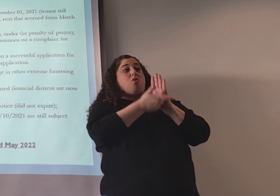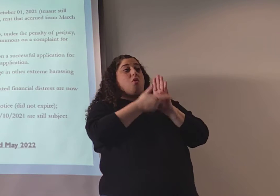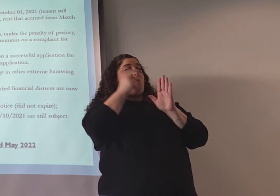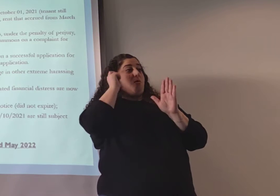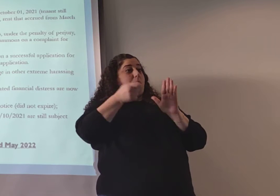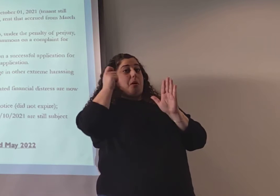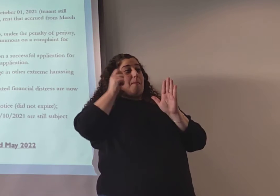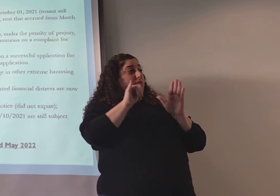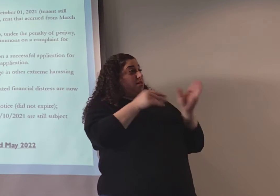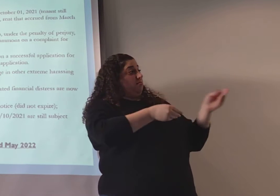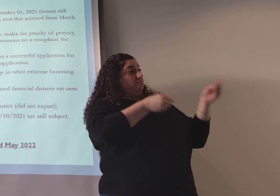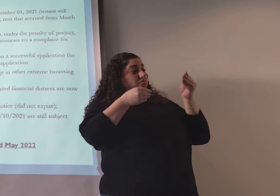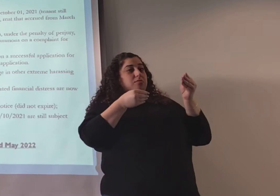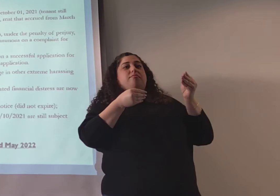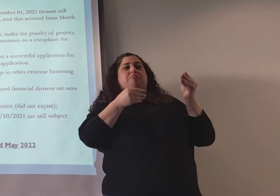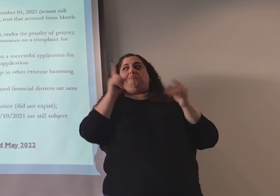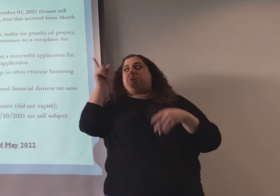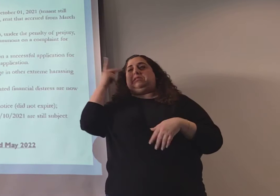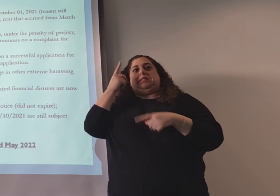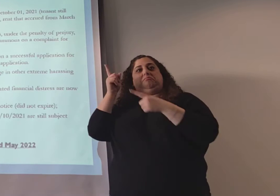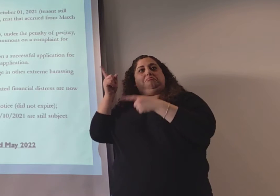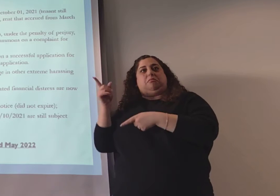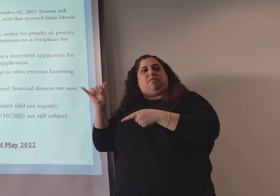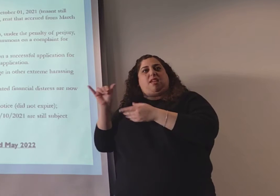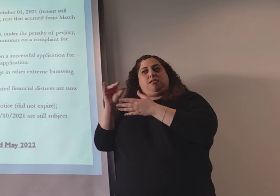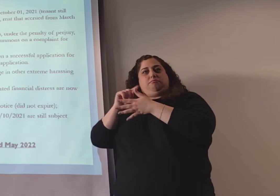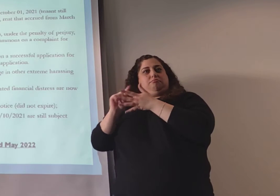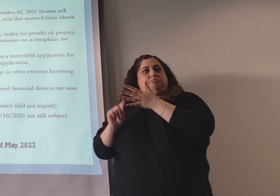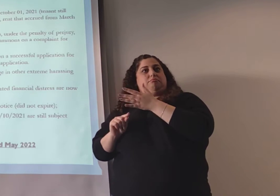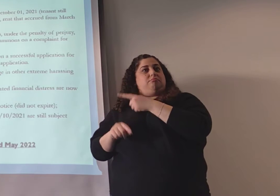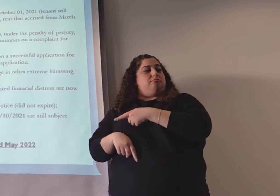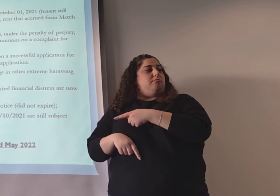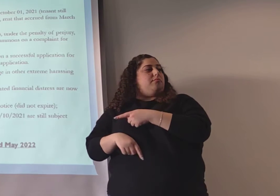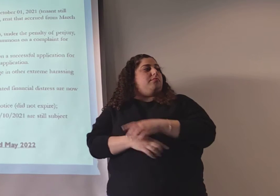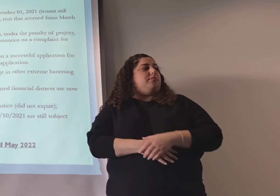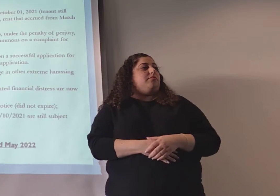is not a whole lot left. There is masking.